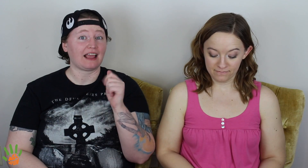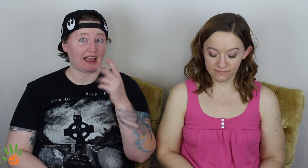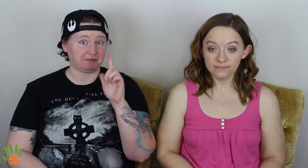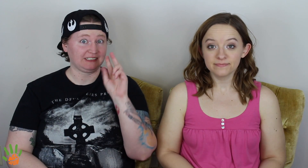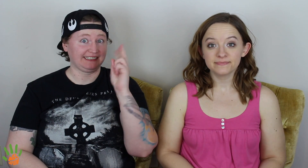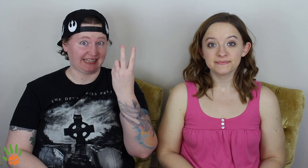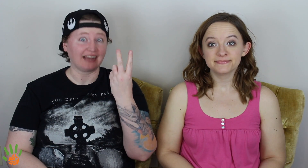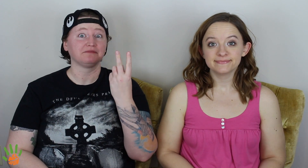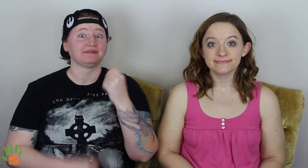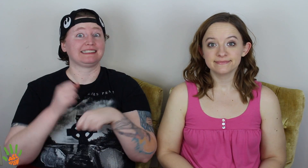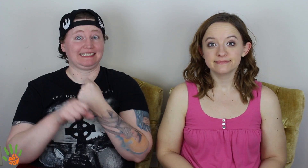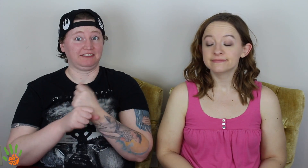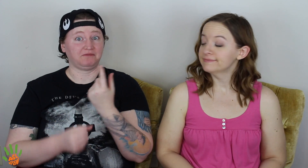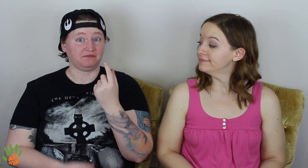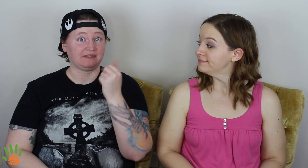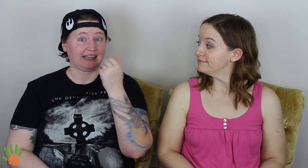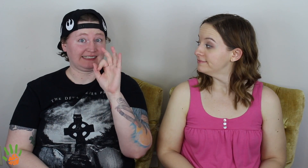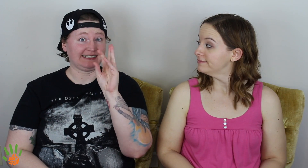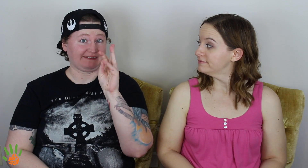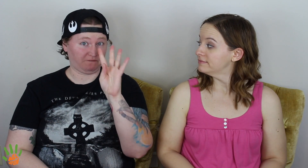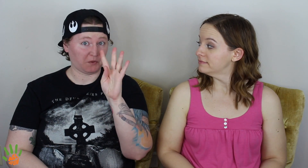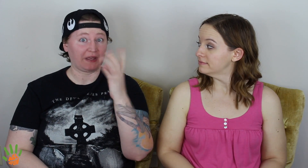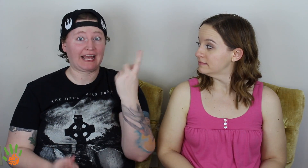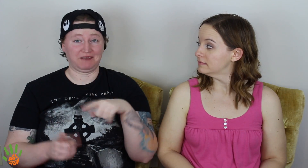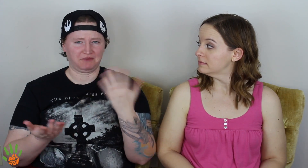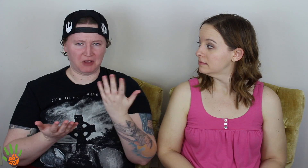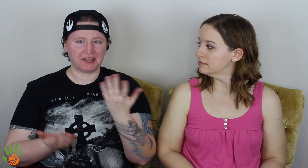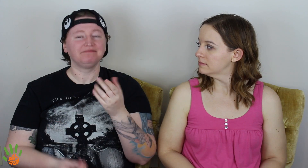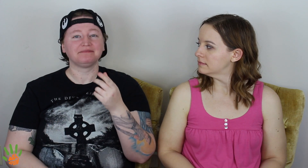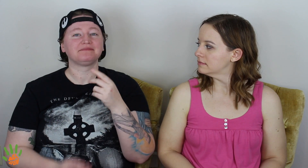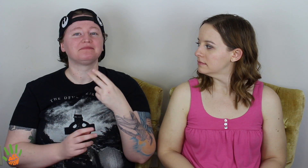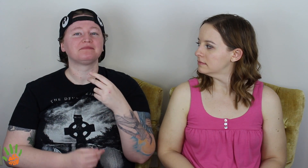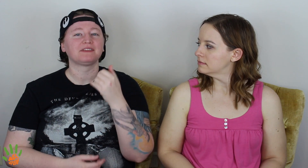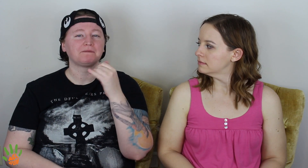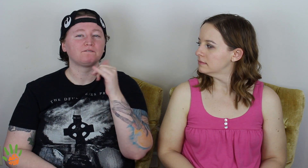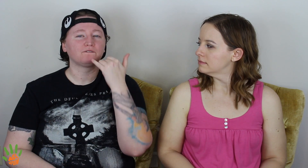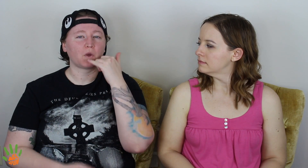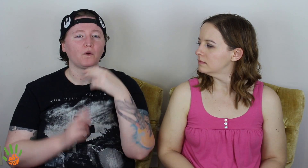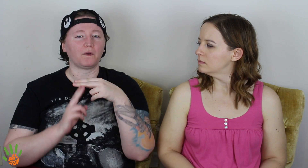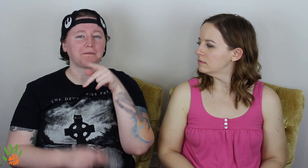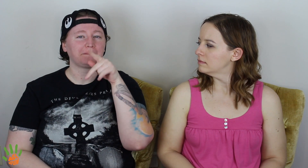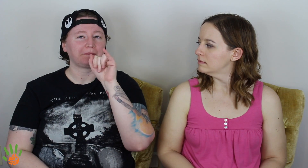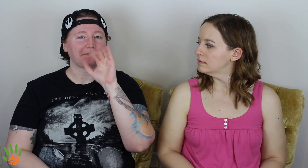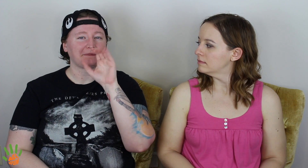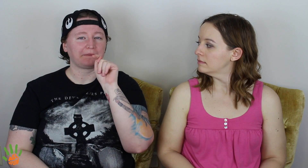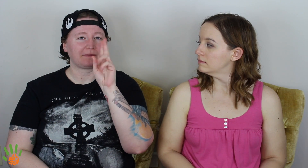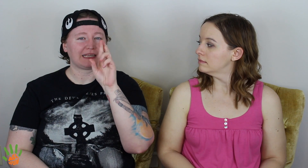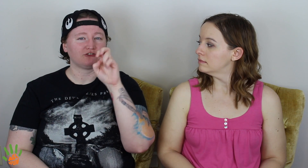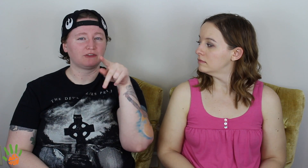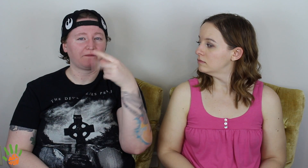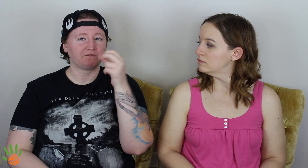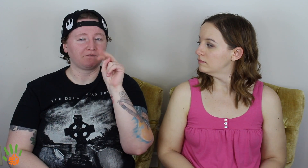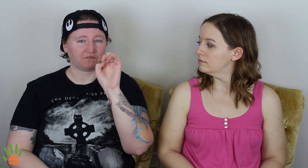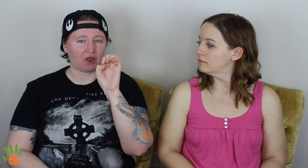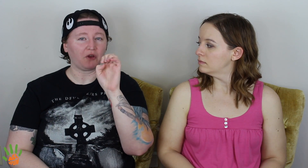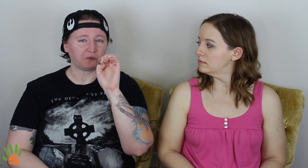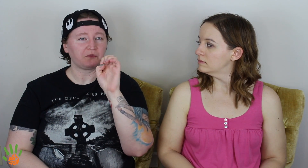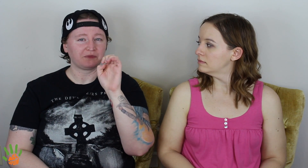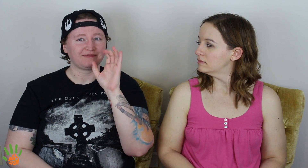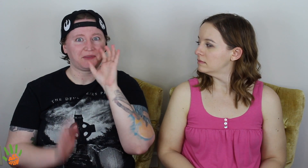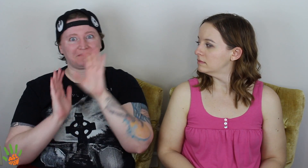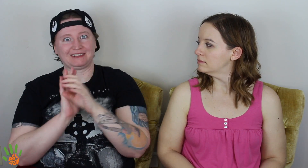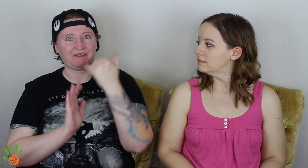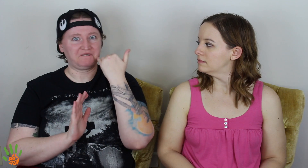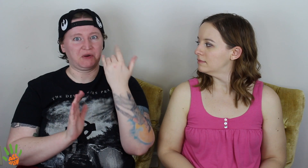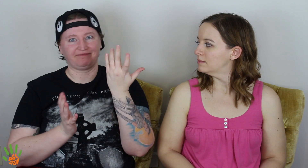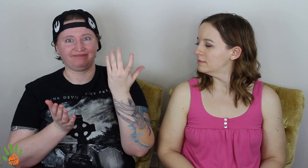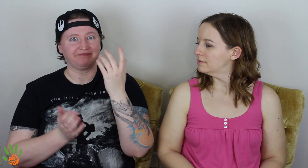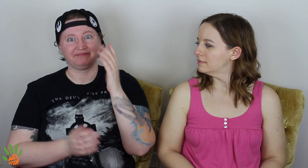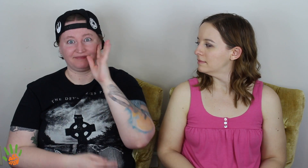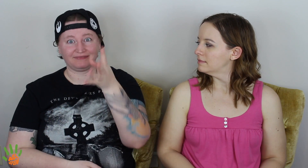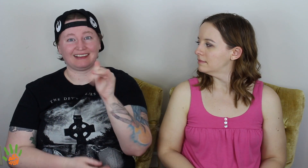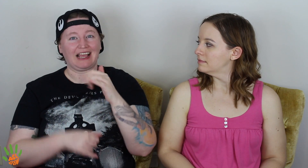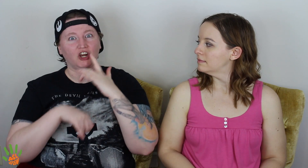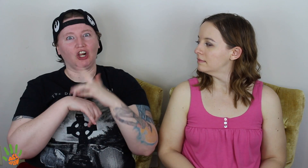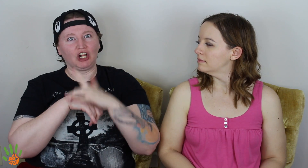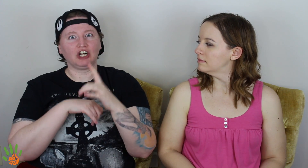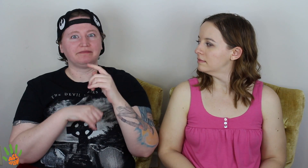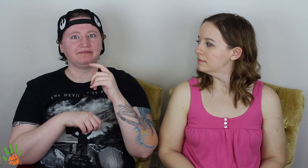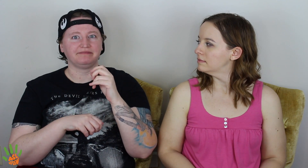April 2, 1964 the picturephone was invented.